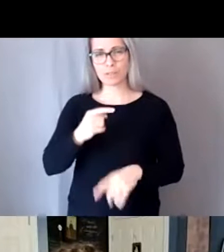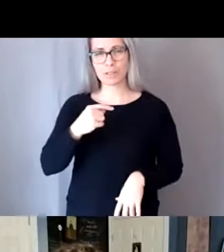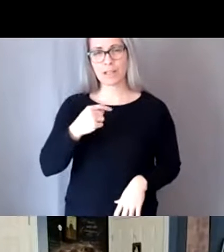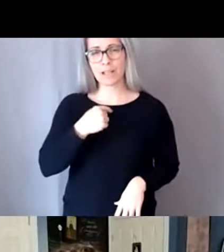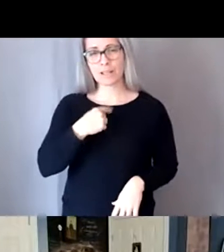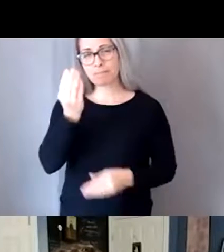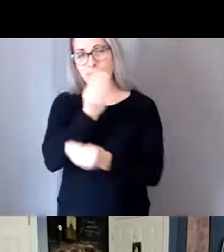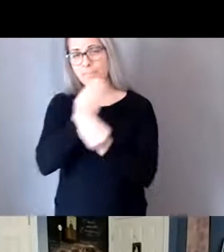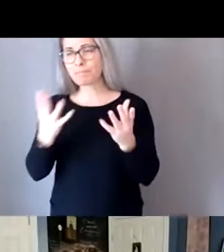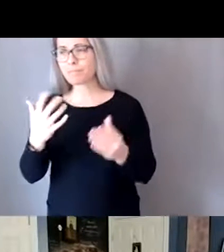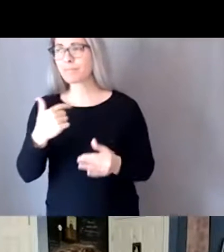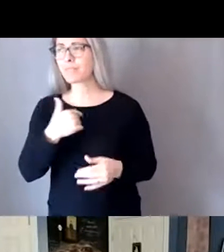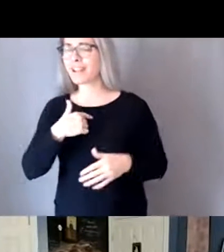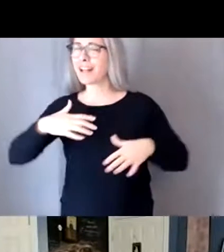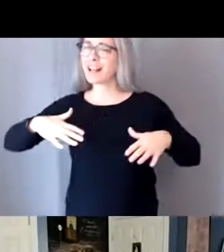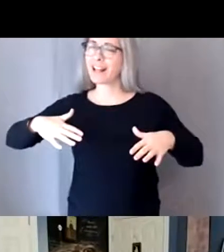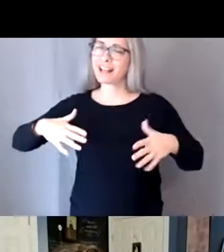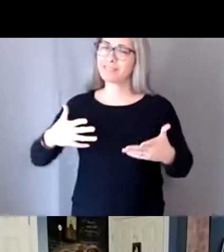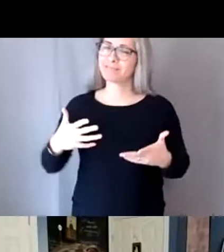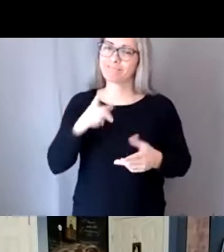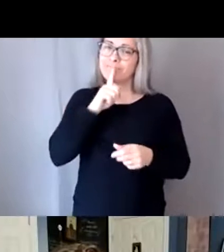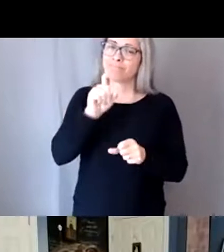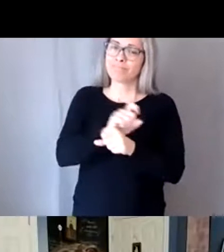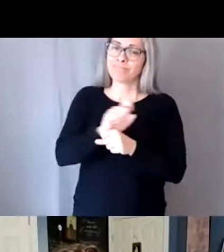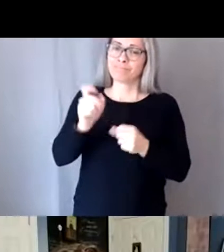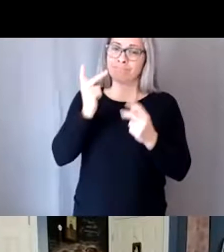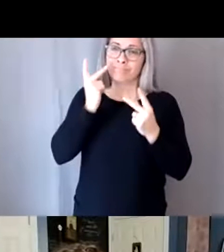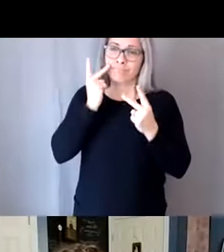seen like much of if at all this idea of